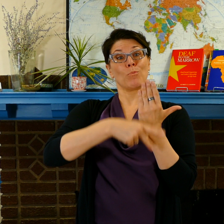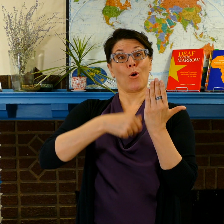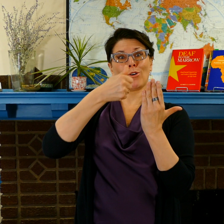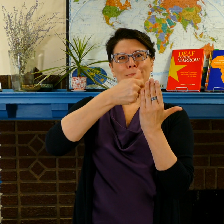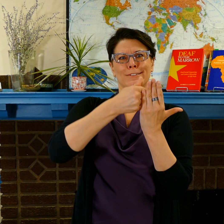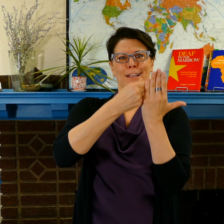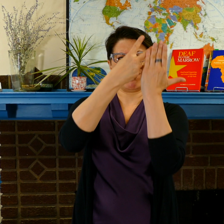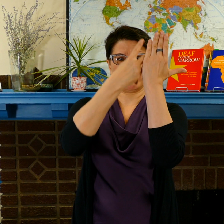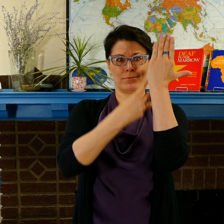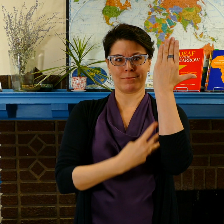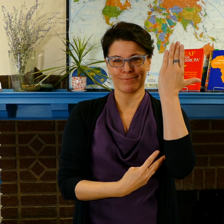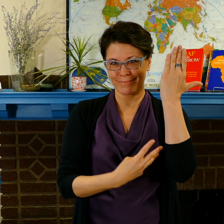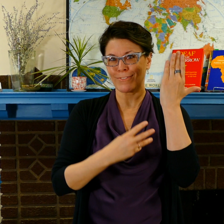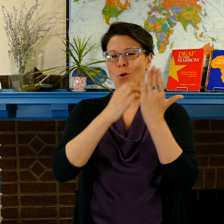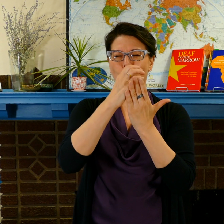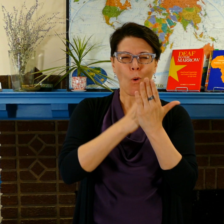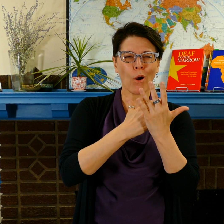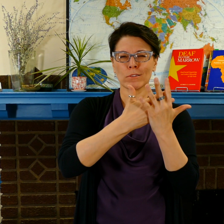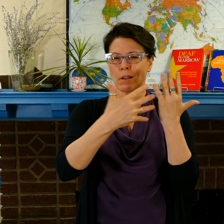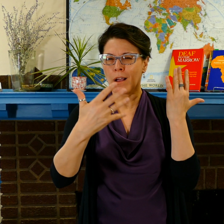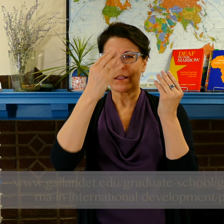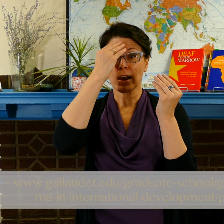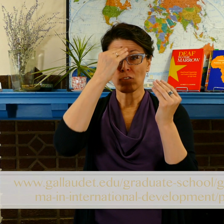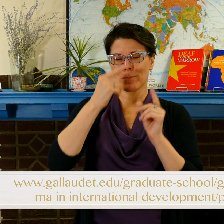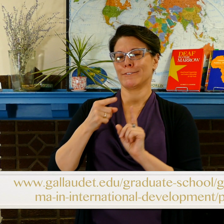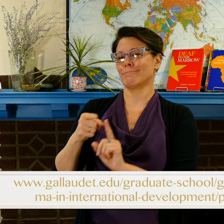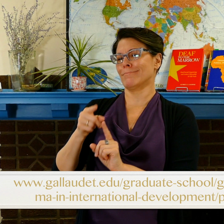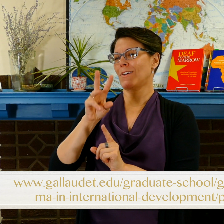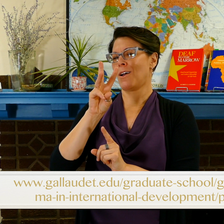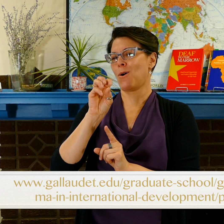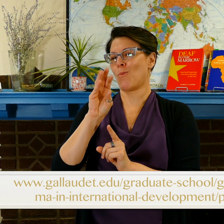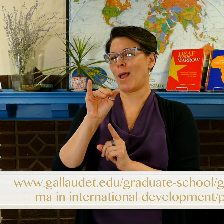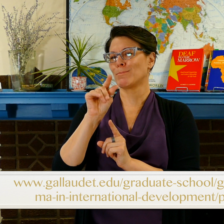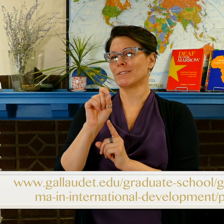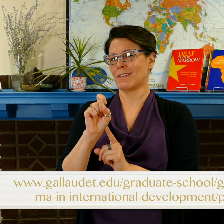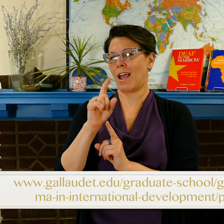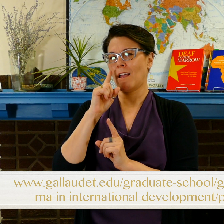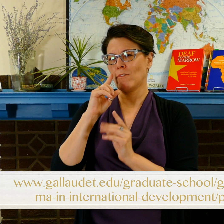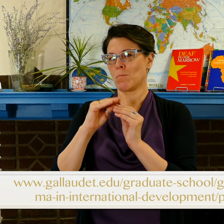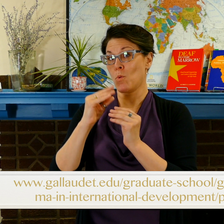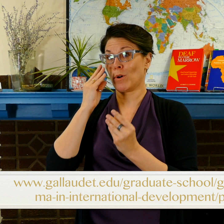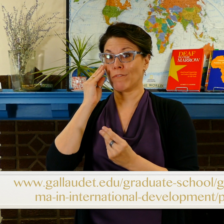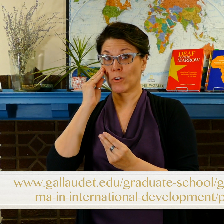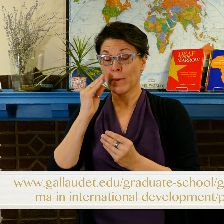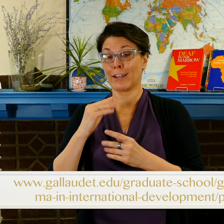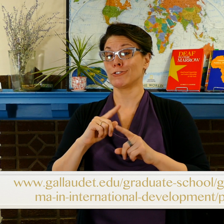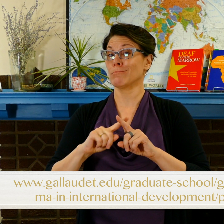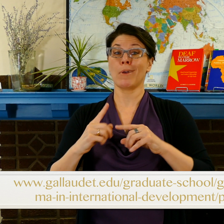For detailed information about our program curriculum, courses, requirements and so forth, please refer to our website.